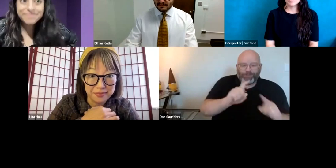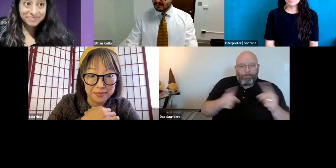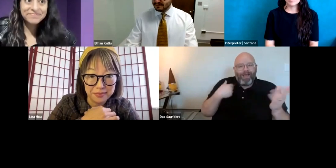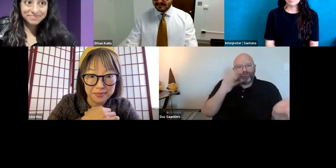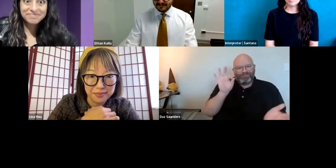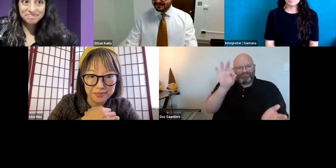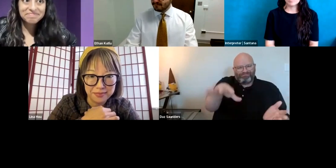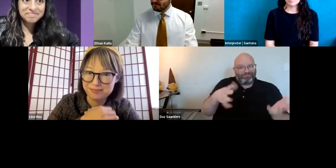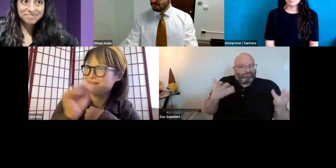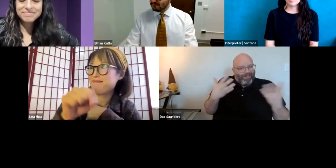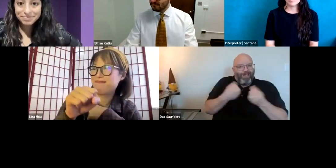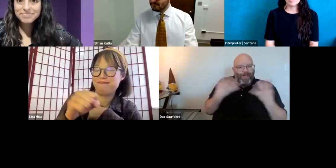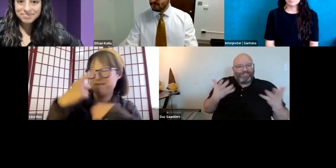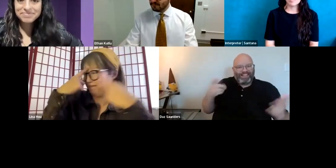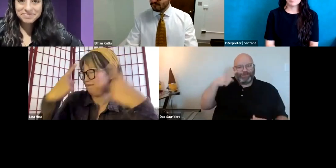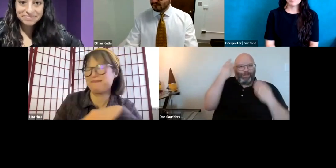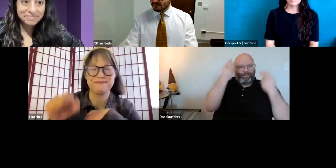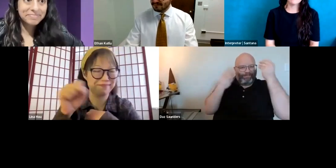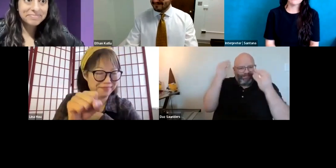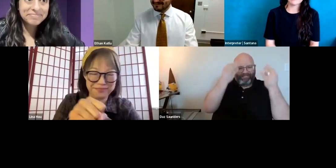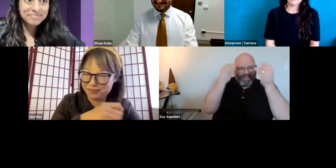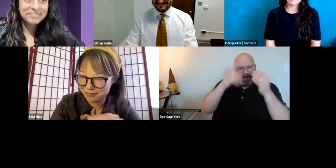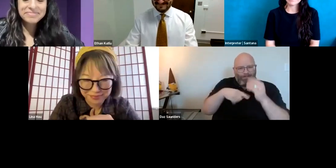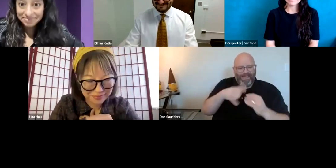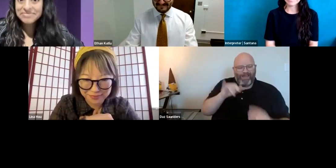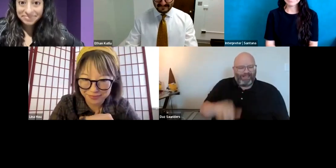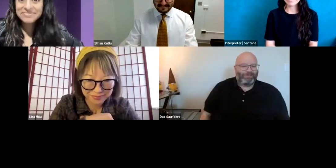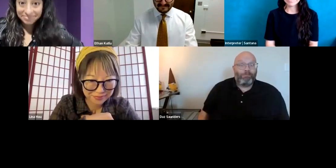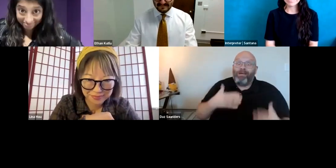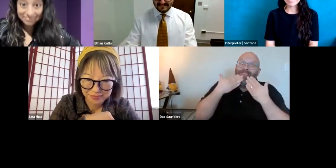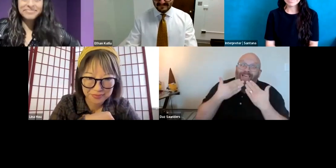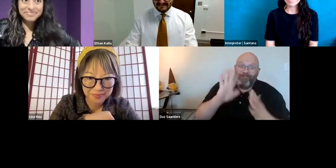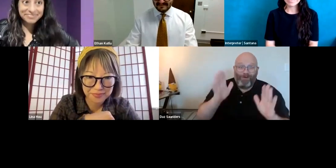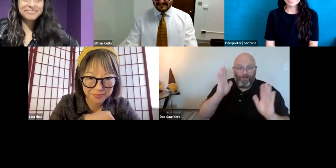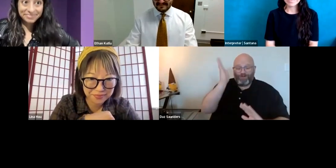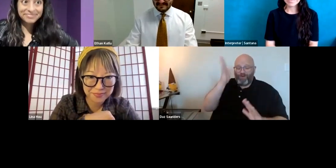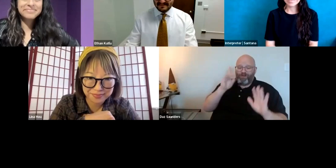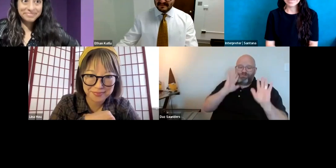And actually I don't really have a question, but just sharing, I thought about there's a lot to consider on this very topic.